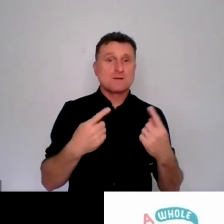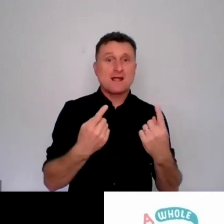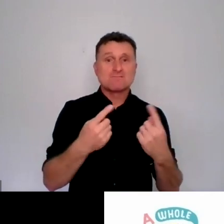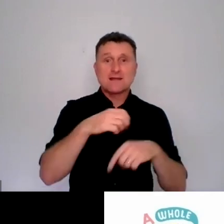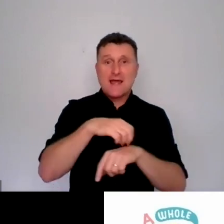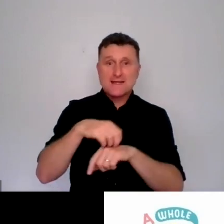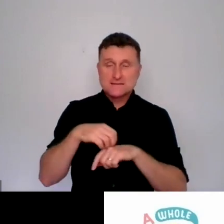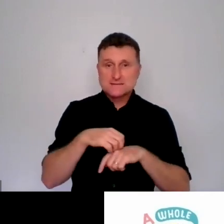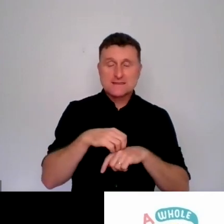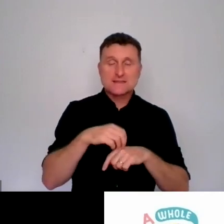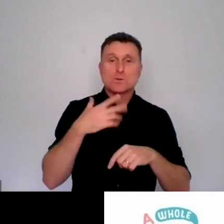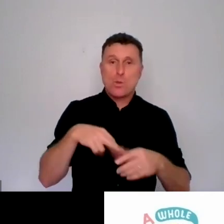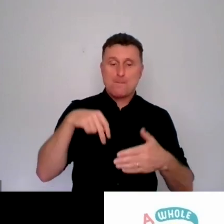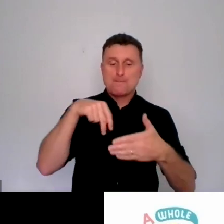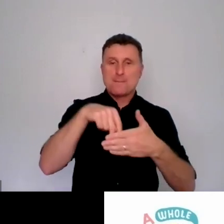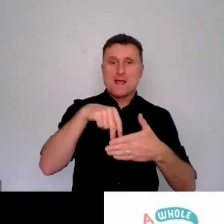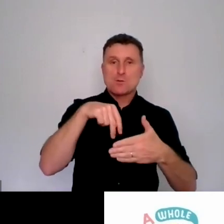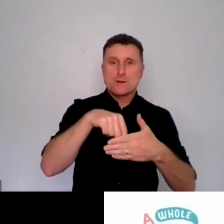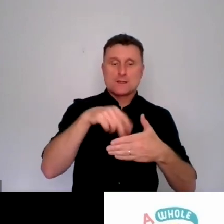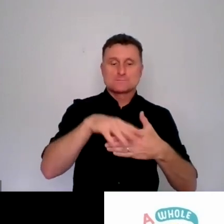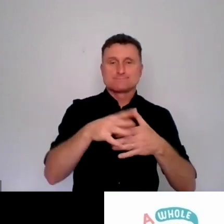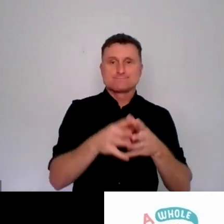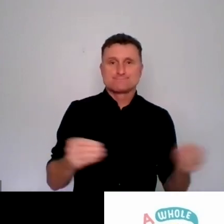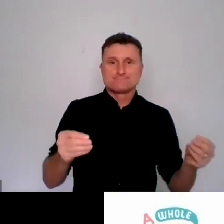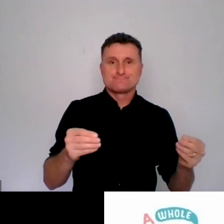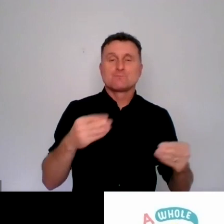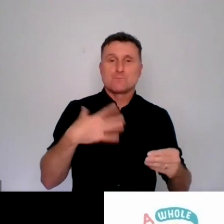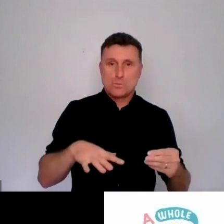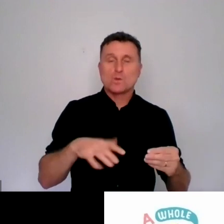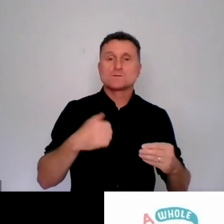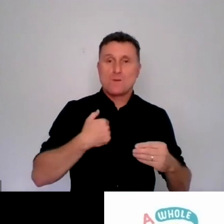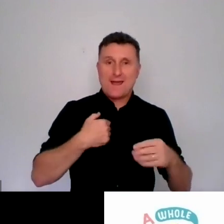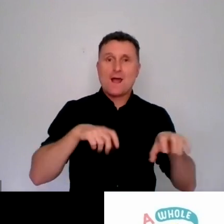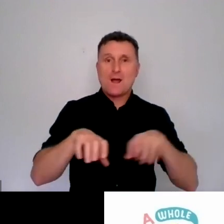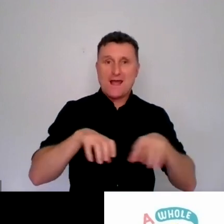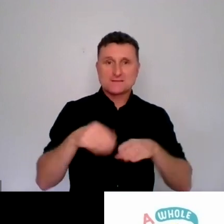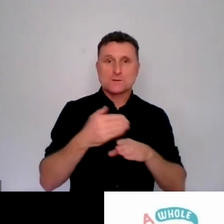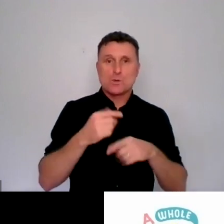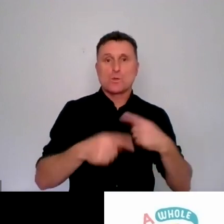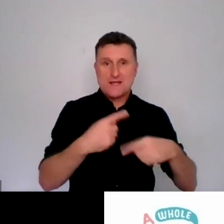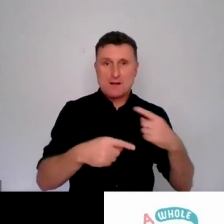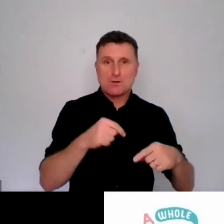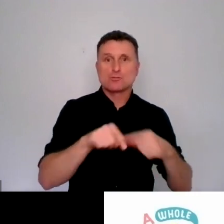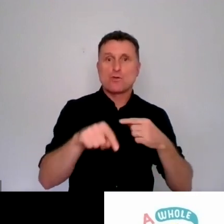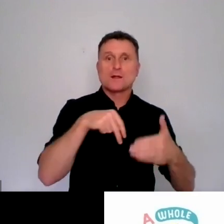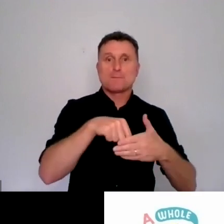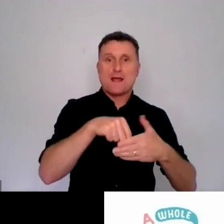for disabled people and our families so we’ll continue to do that. The legislation that’s before the House